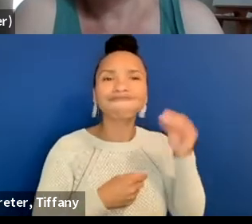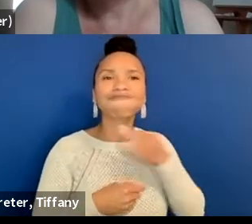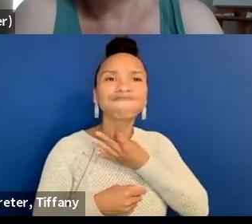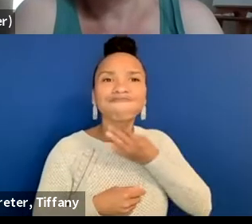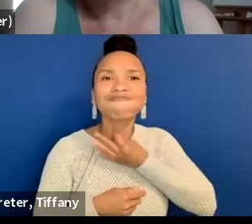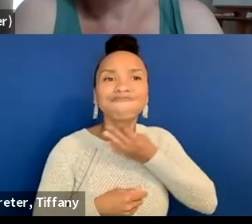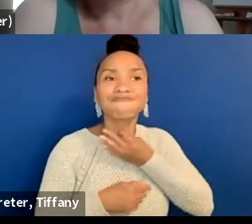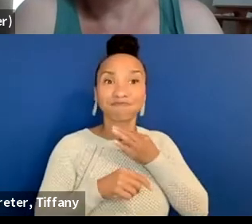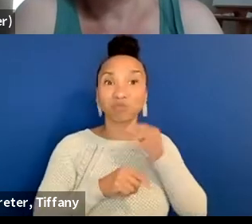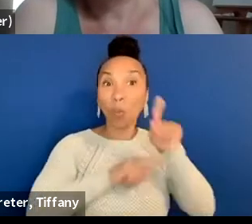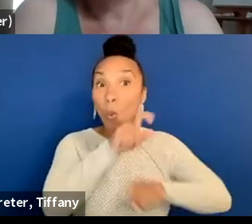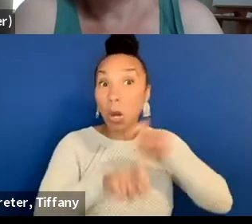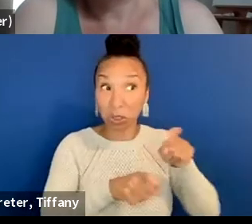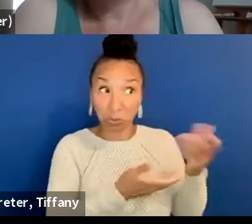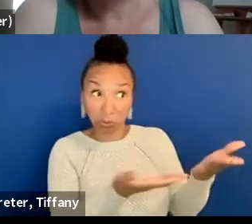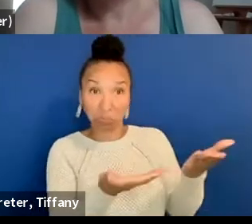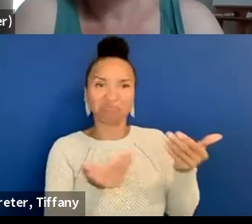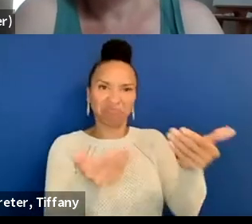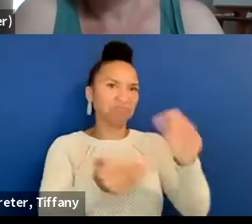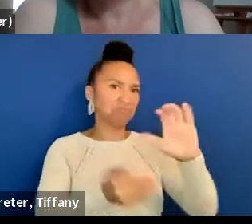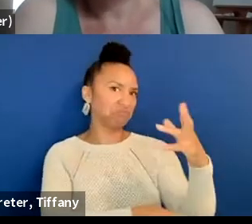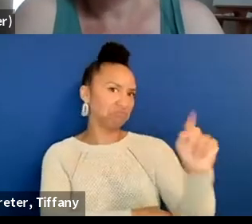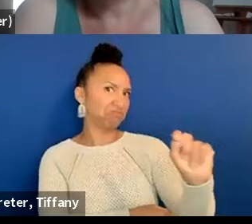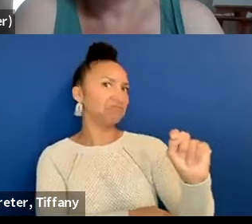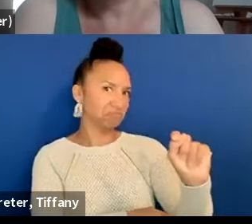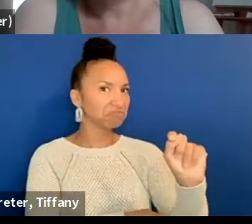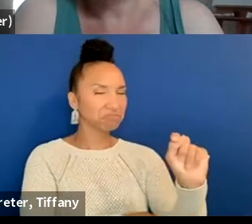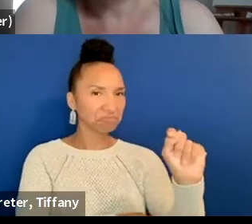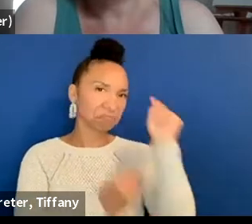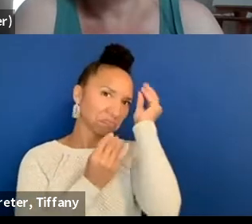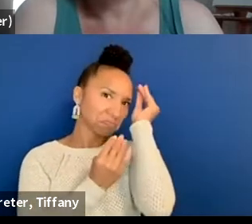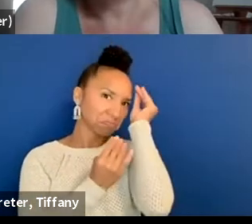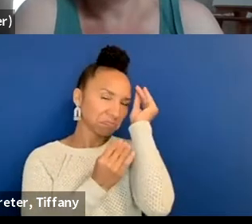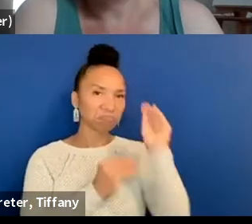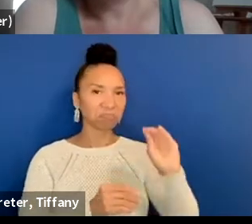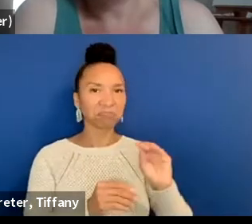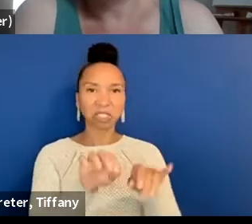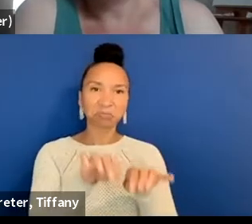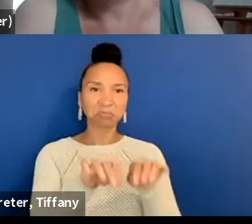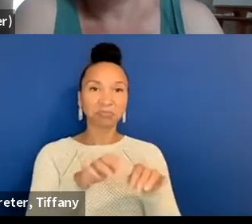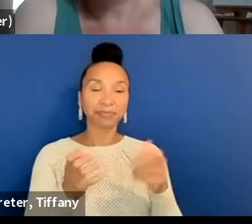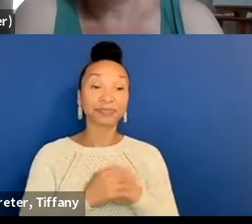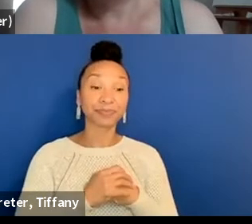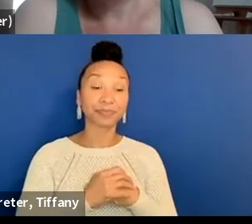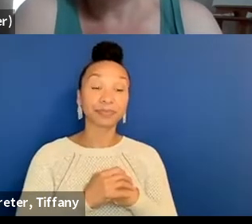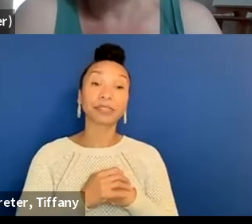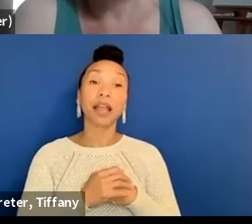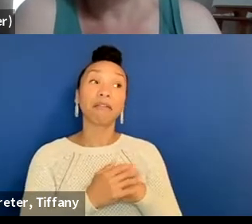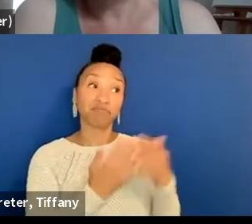Kirya Traber (she/her): responded to your call to reach out to you, who have your Z and you said you've seen pictures of them across the world, already which is great, but tell me tell us some more.